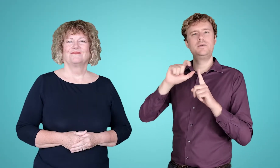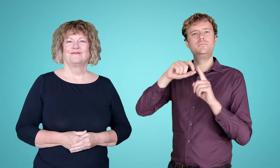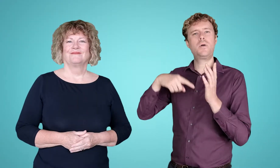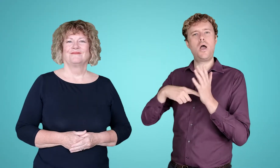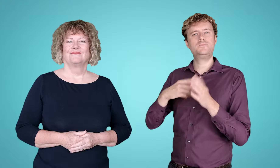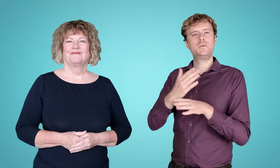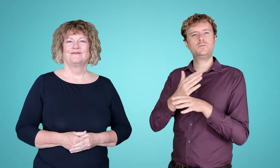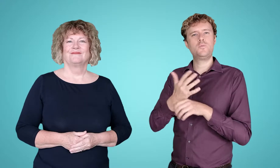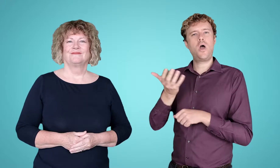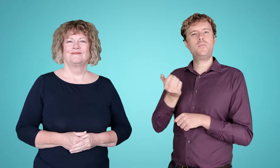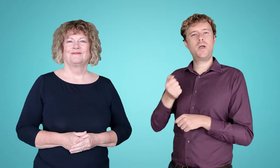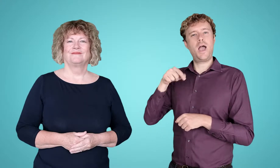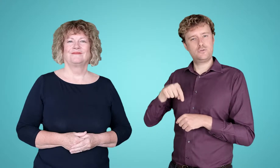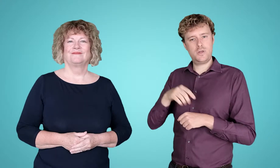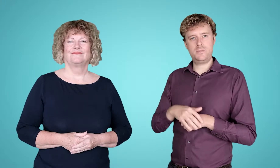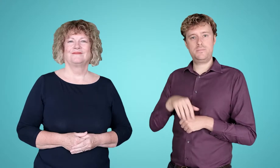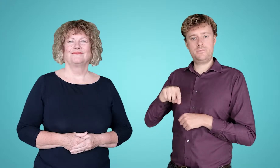We are with the Department for Work and Pensions